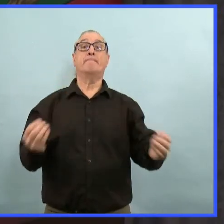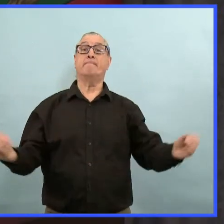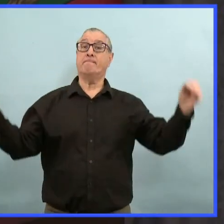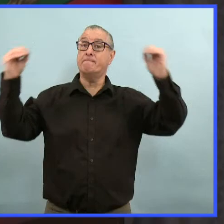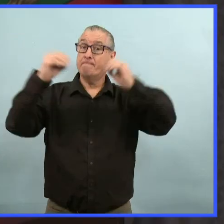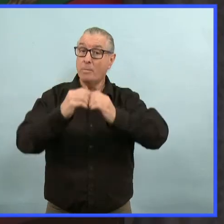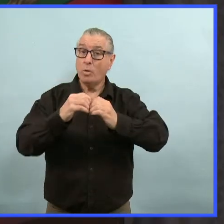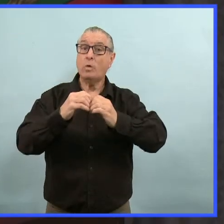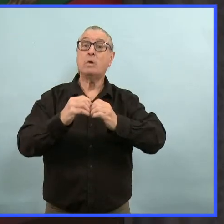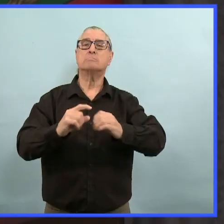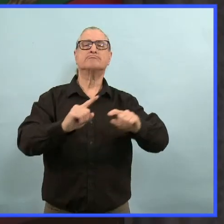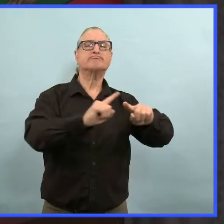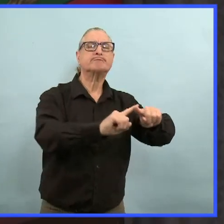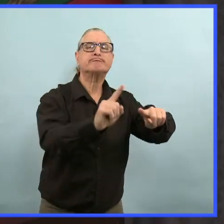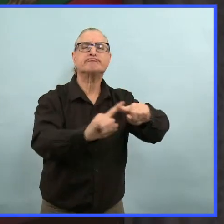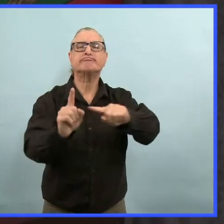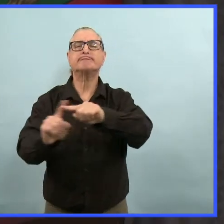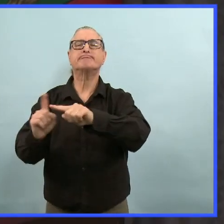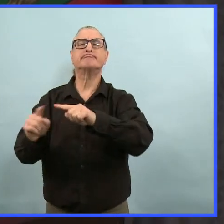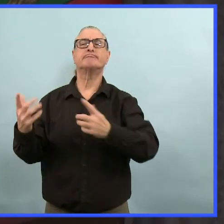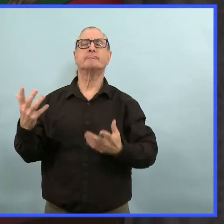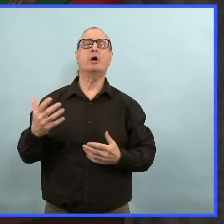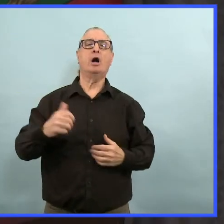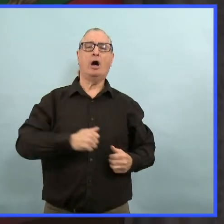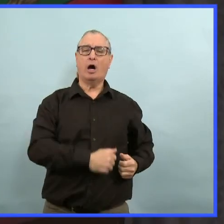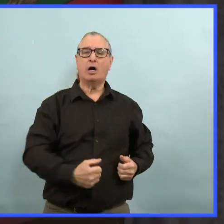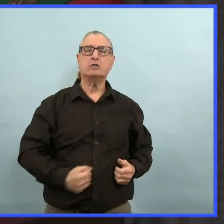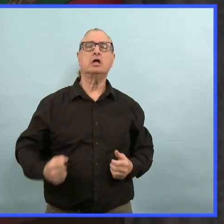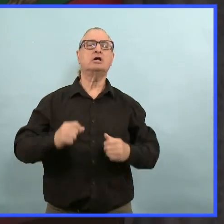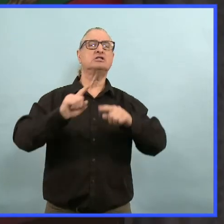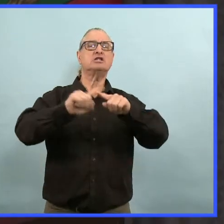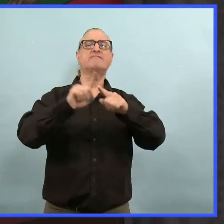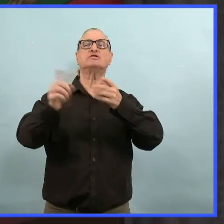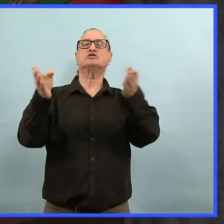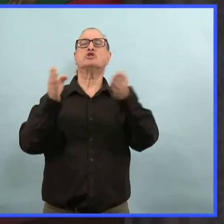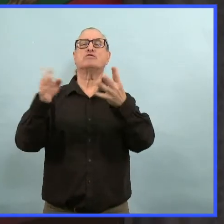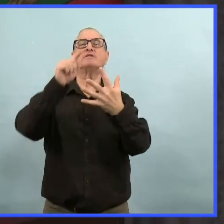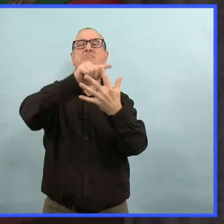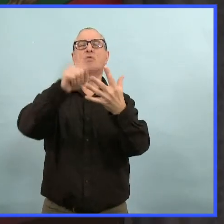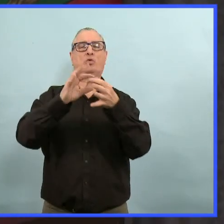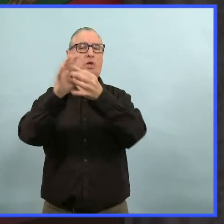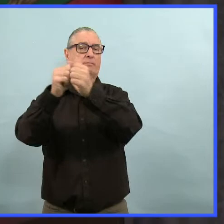currently more than 500 health care staff have been redeployed across the province